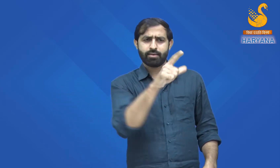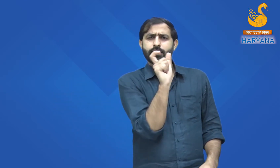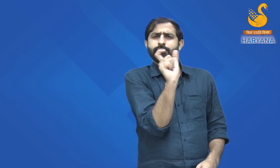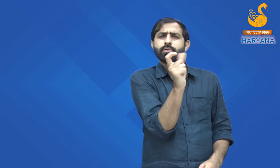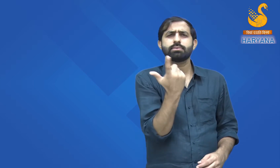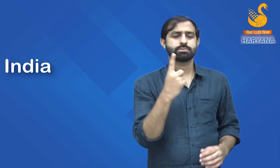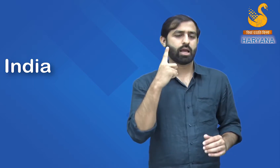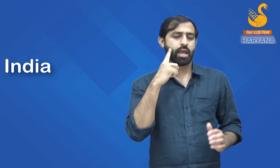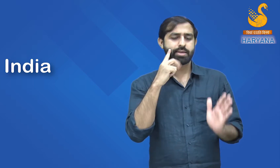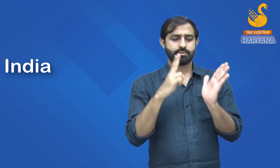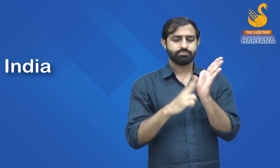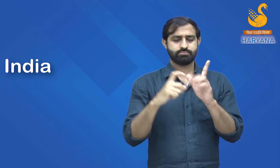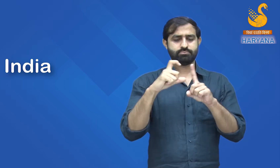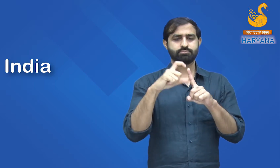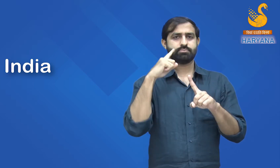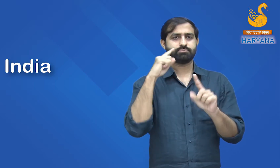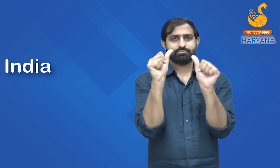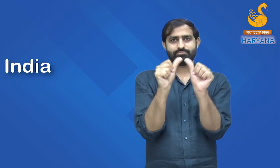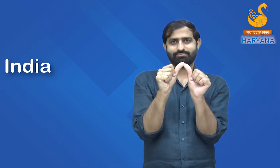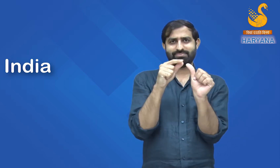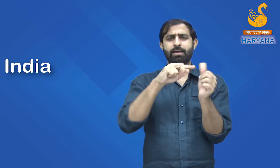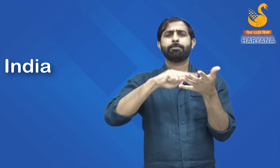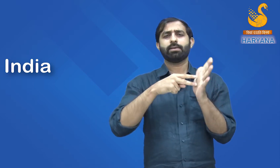The English name of our country is India